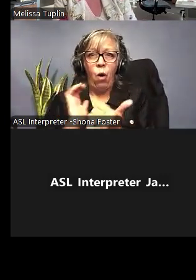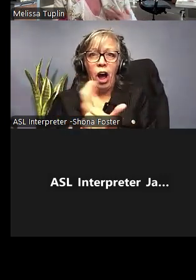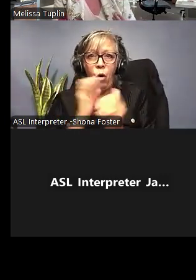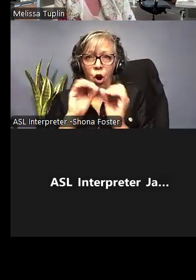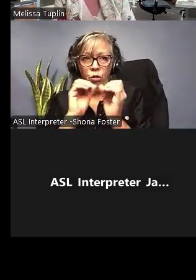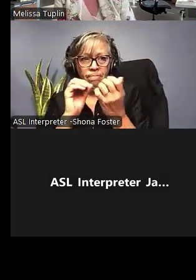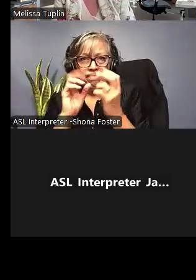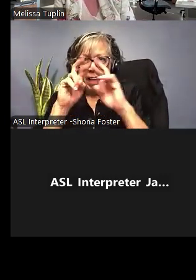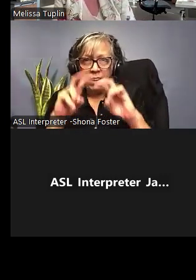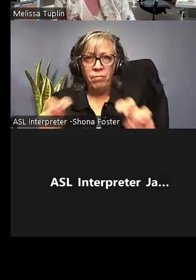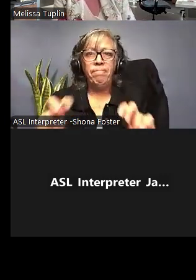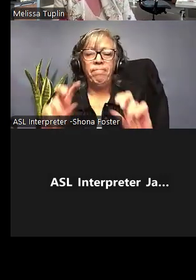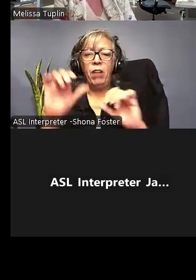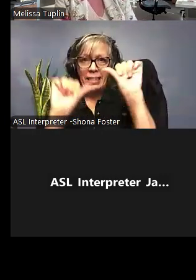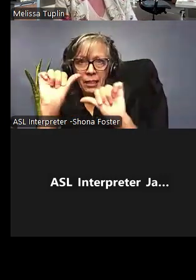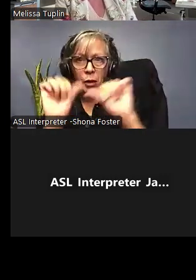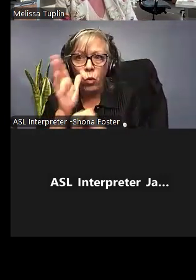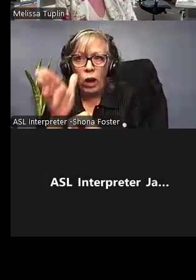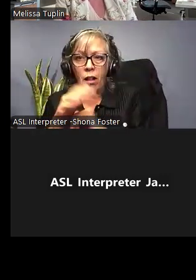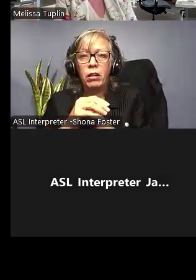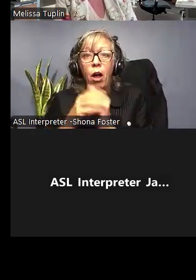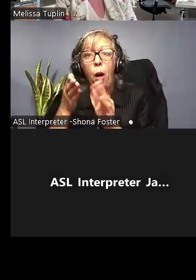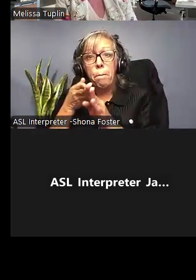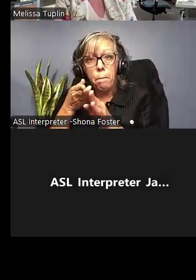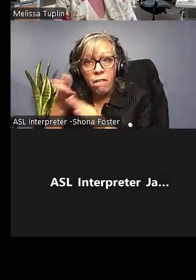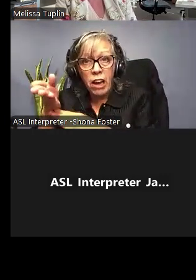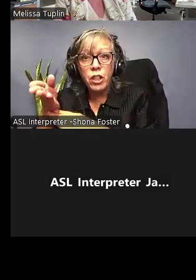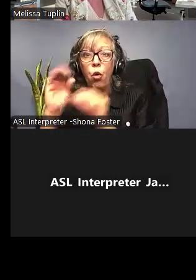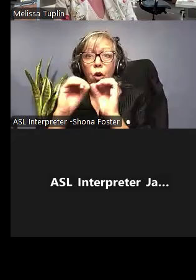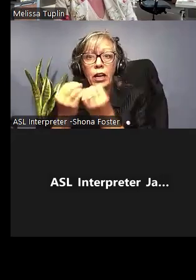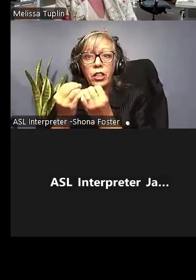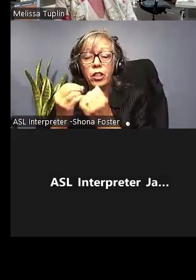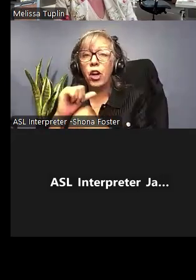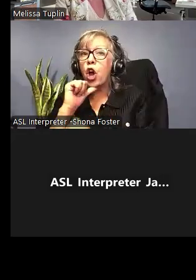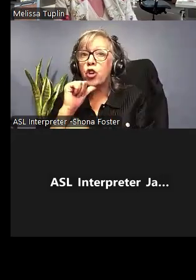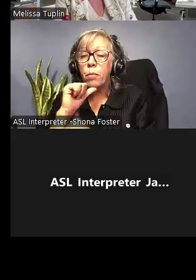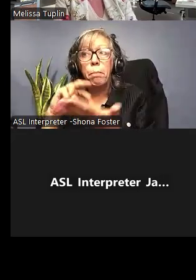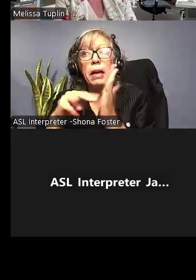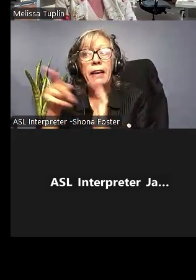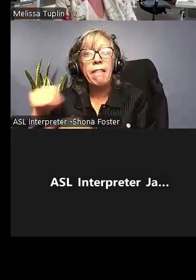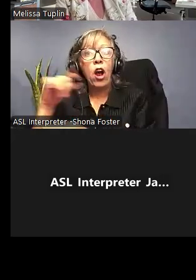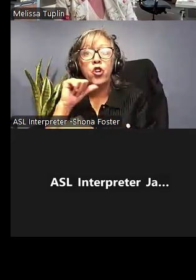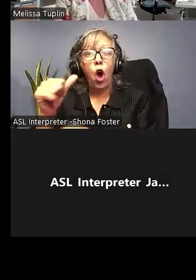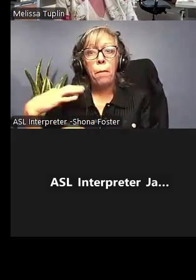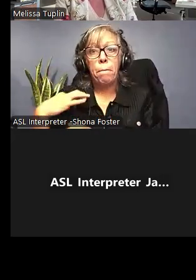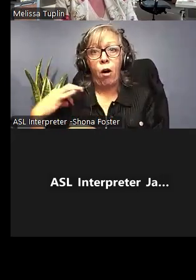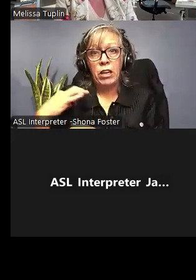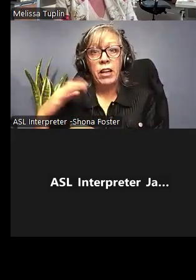So Professional Arts Organizations are non-profit arts organizations whose primary purpose is to